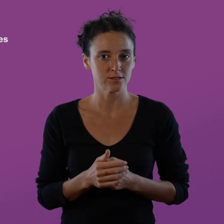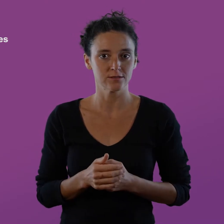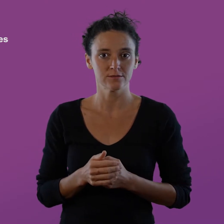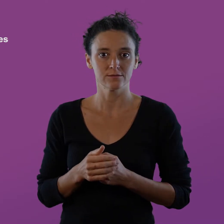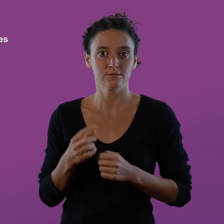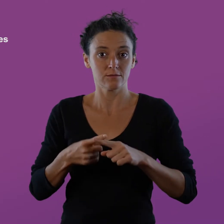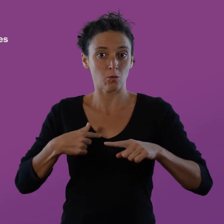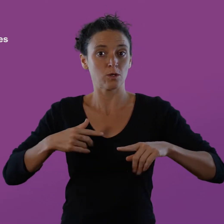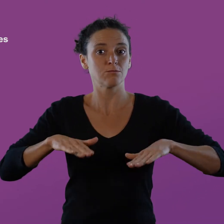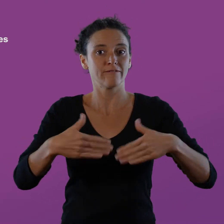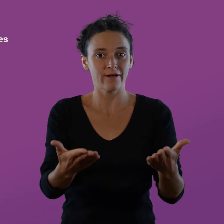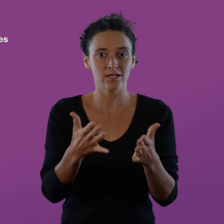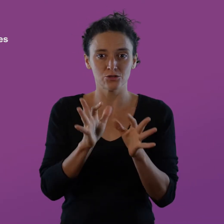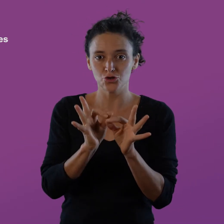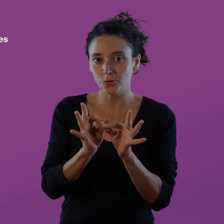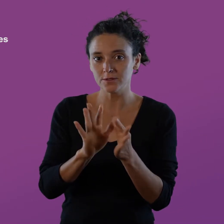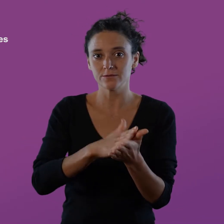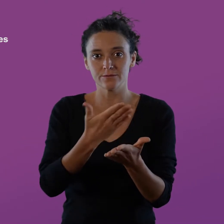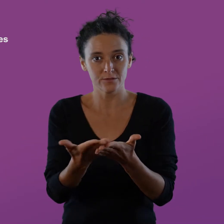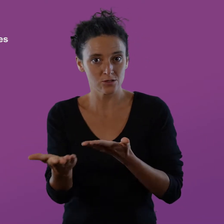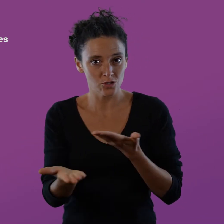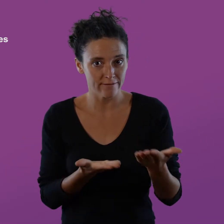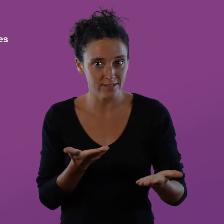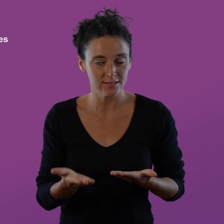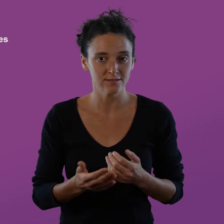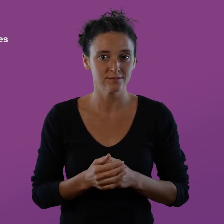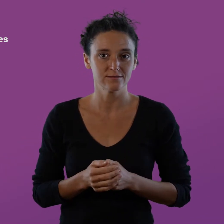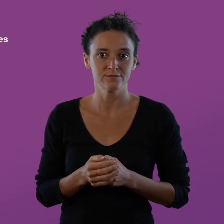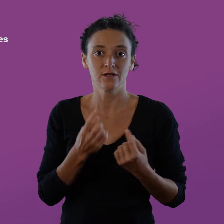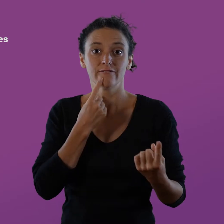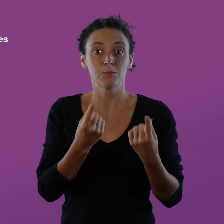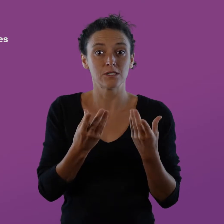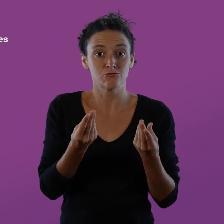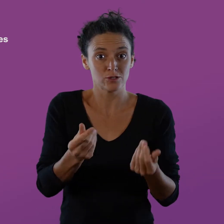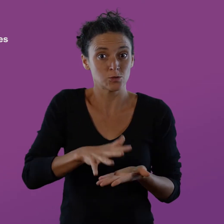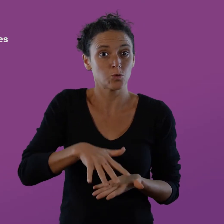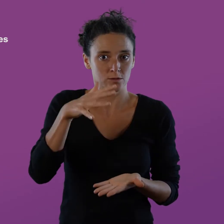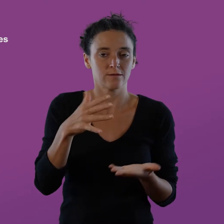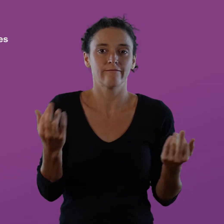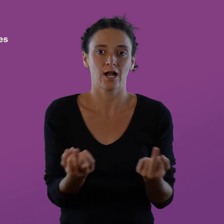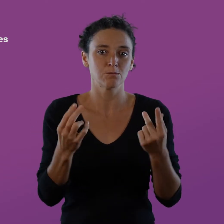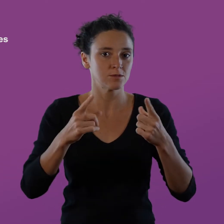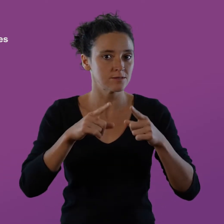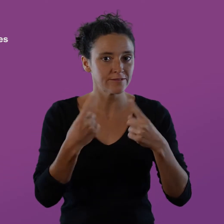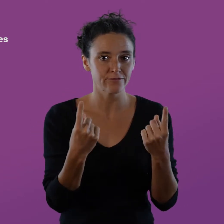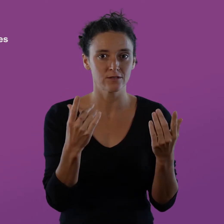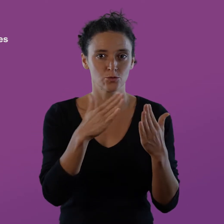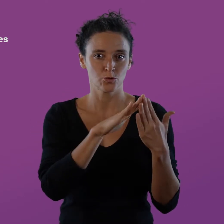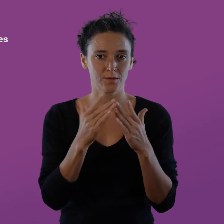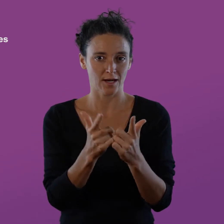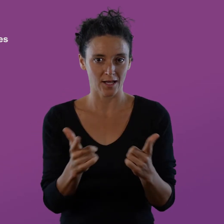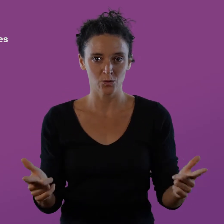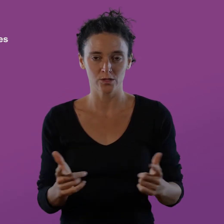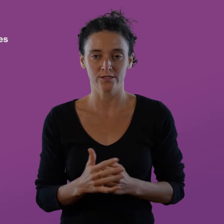We provide interpreting and translation services and publish - information resources in a range of community languages.